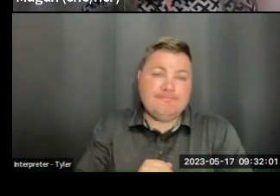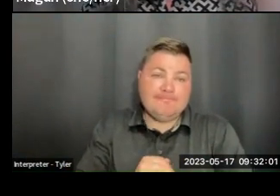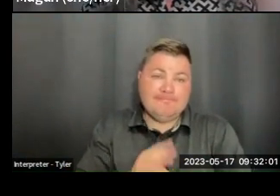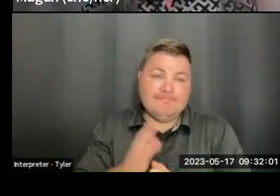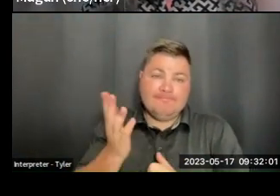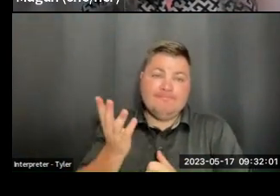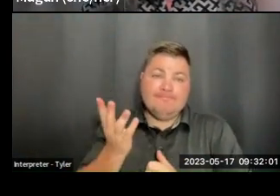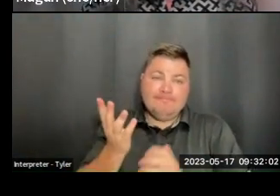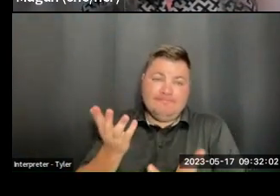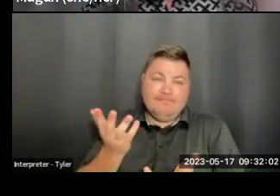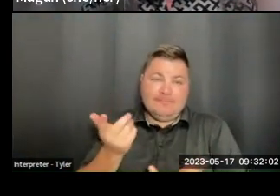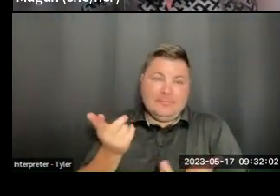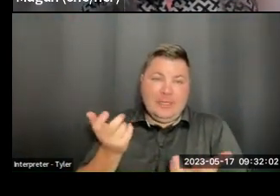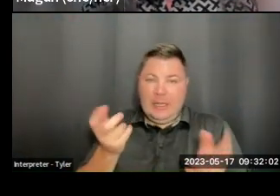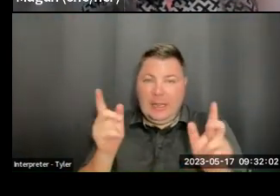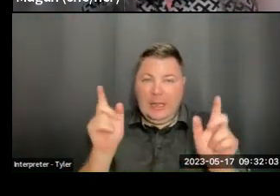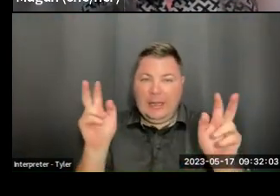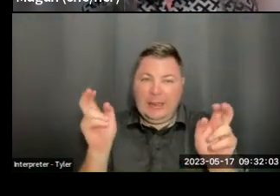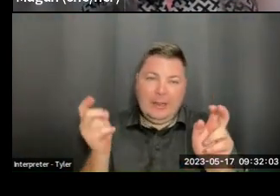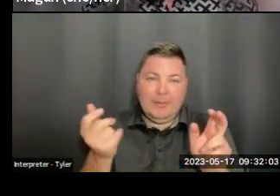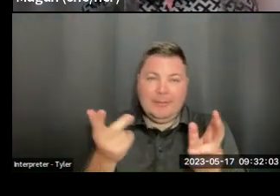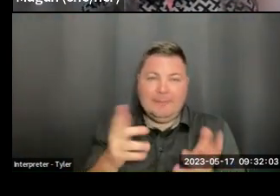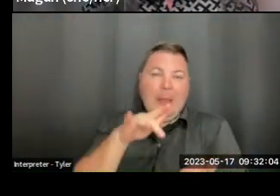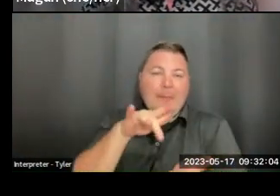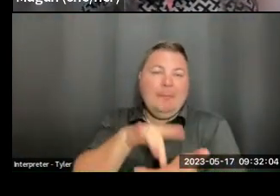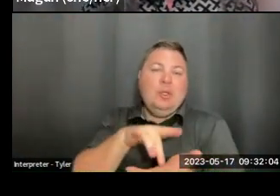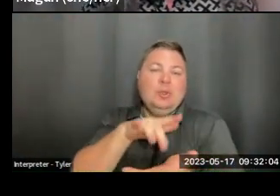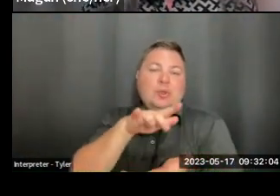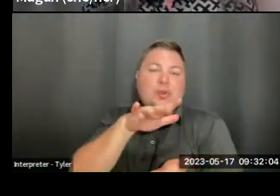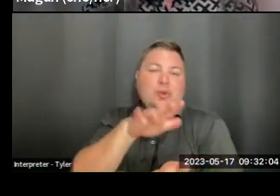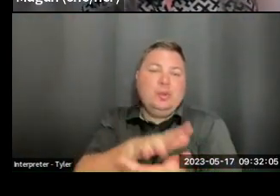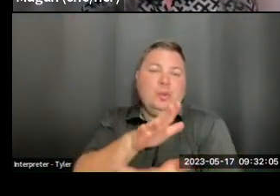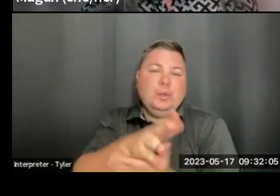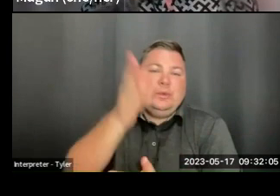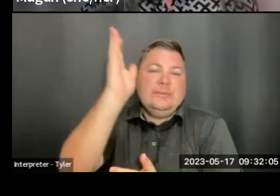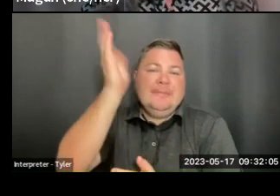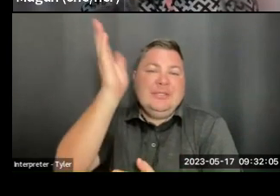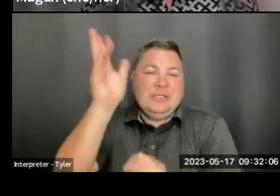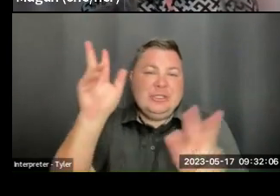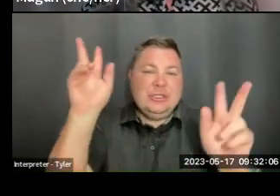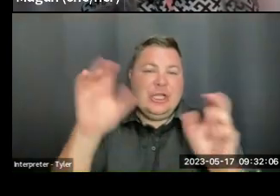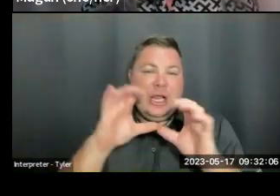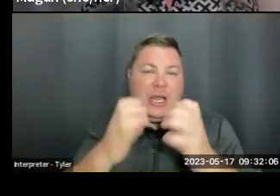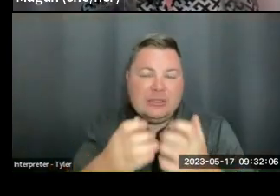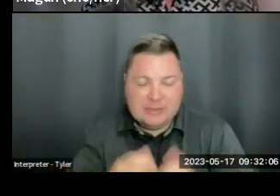modifications for all public spaces, and I'm going to get middle school